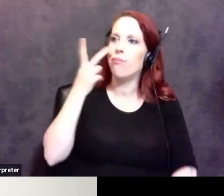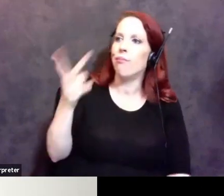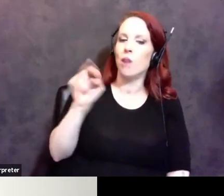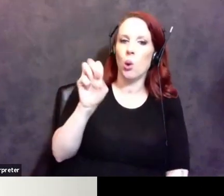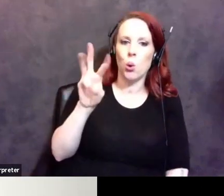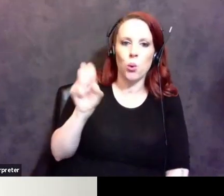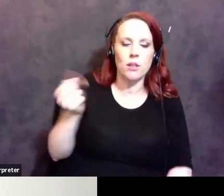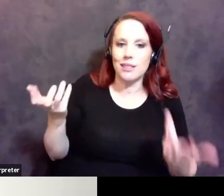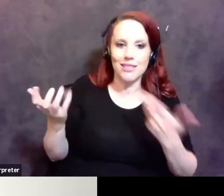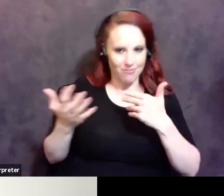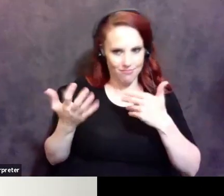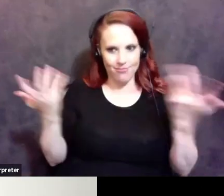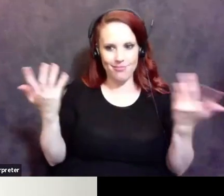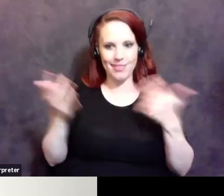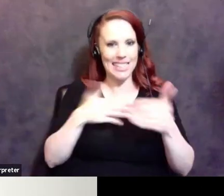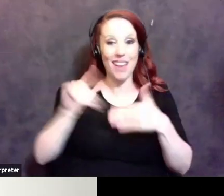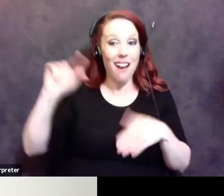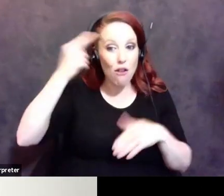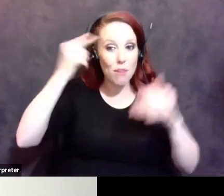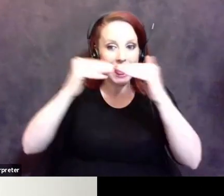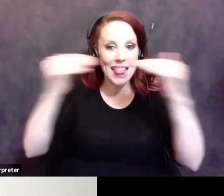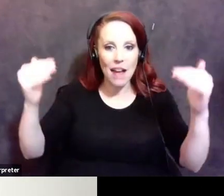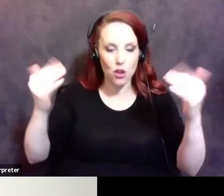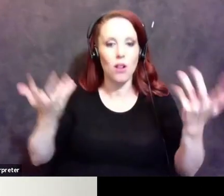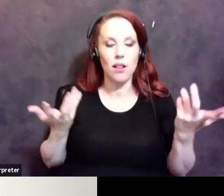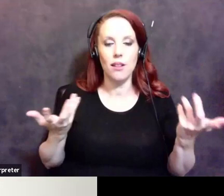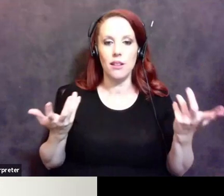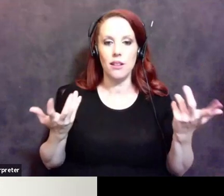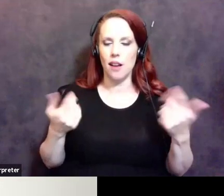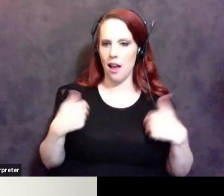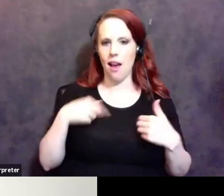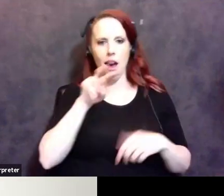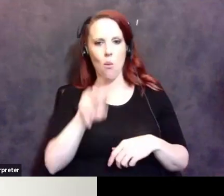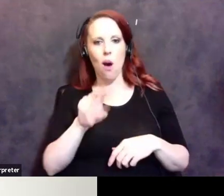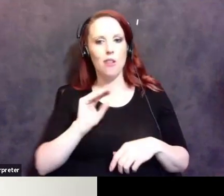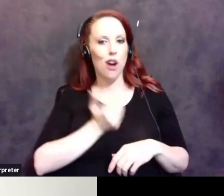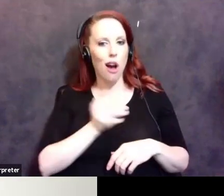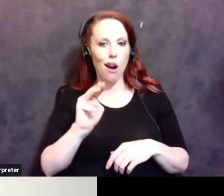at a higher level, the governmental level, and when I watch our mayor and governor do